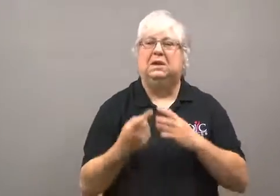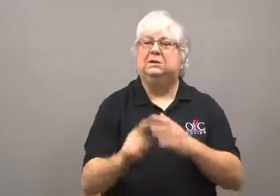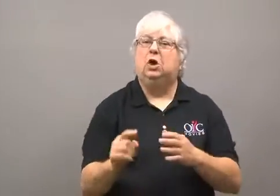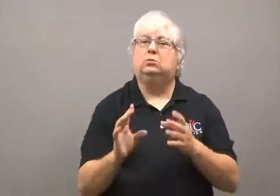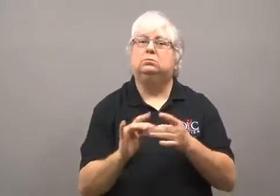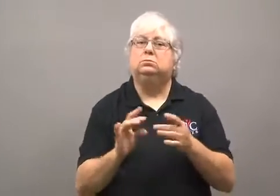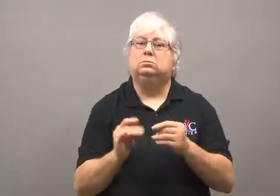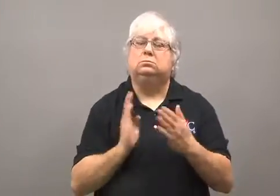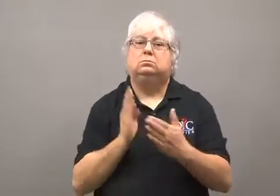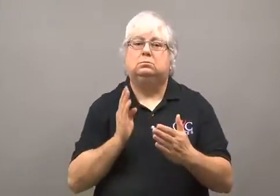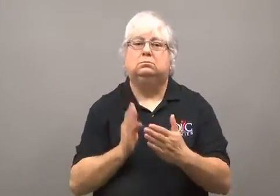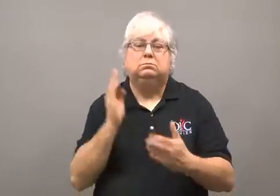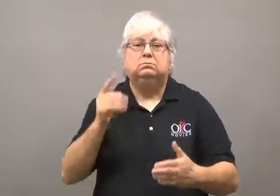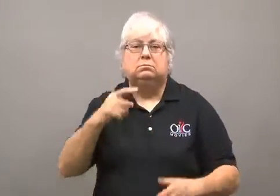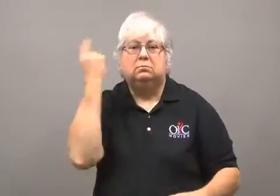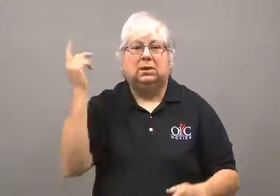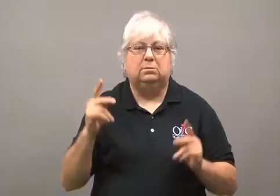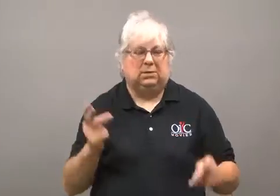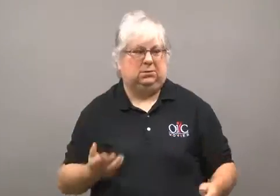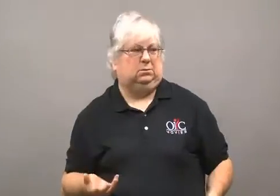He also started saying negative things about black people.